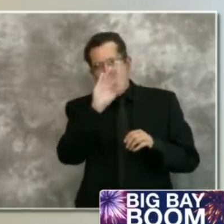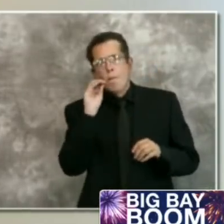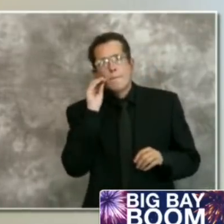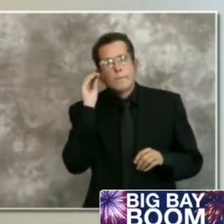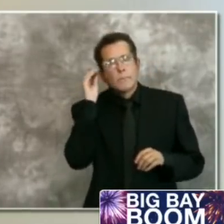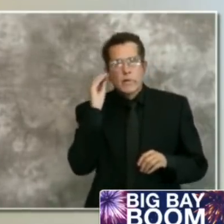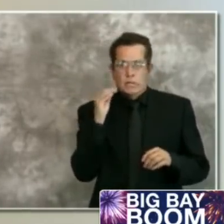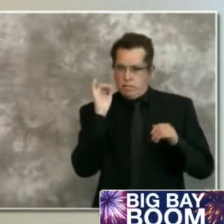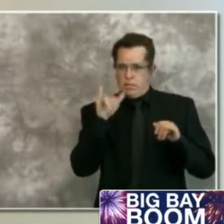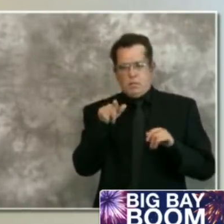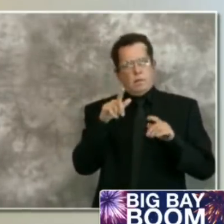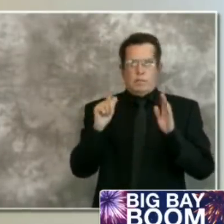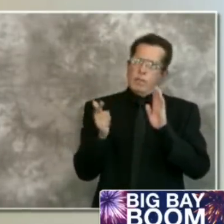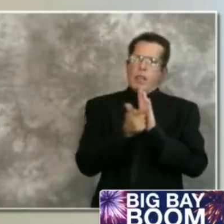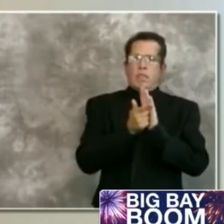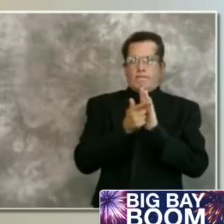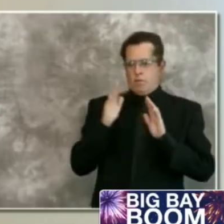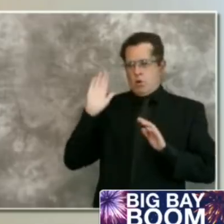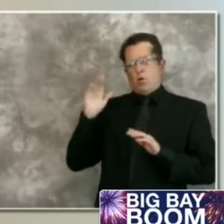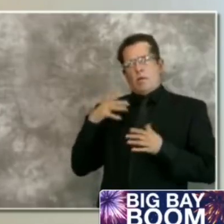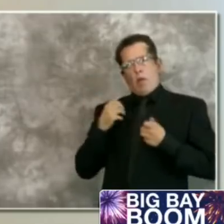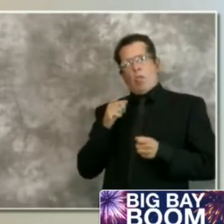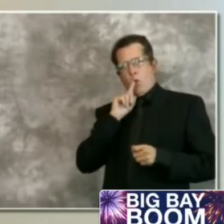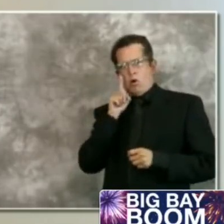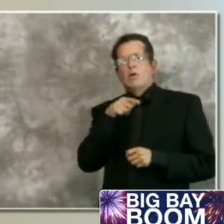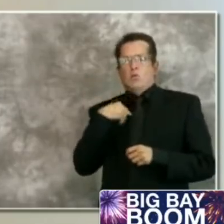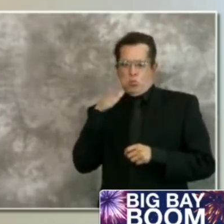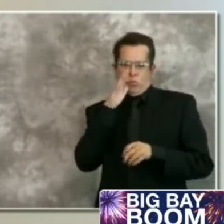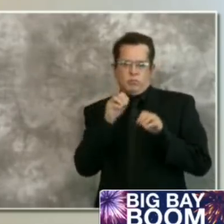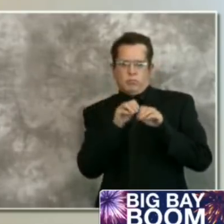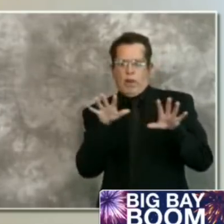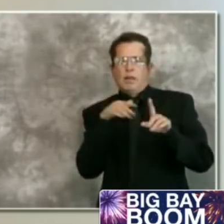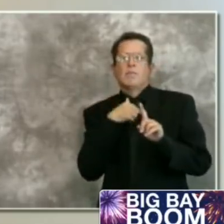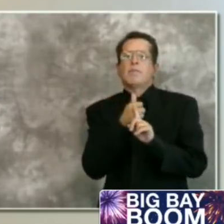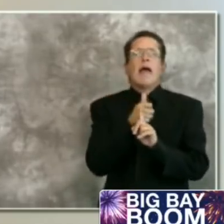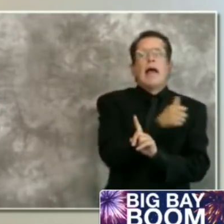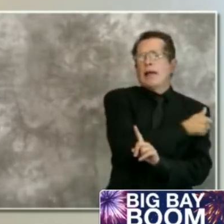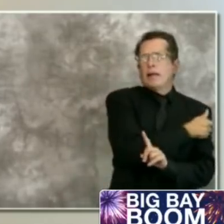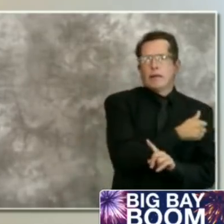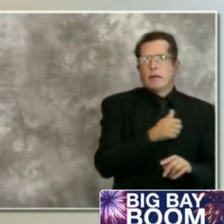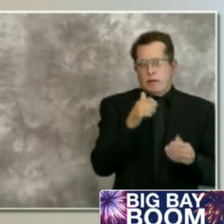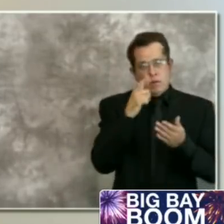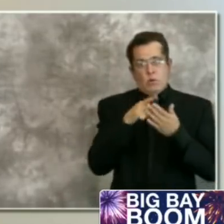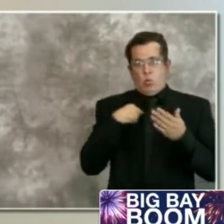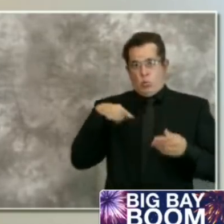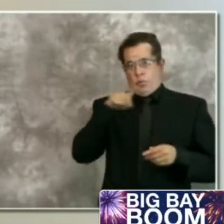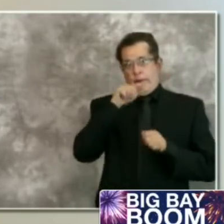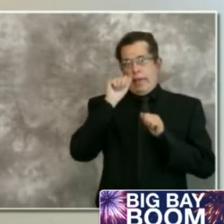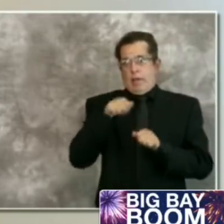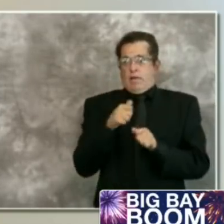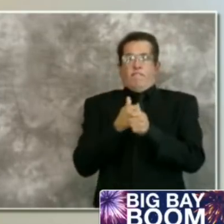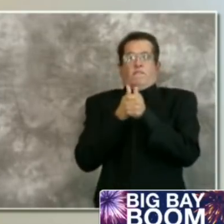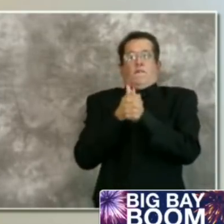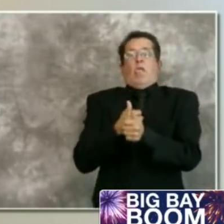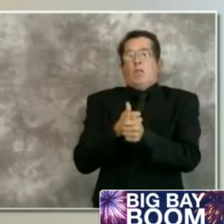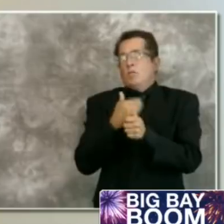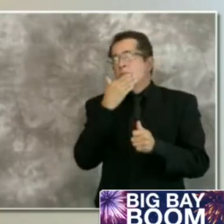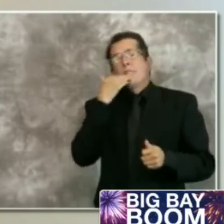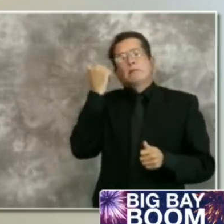RESIDENTS. WE HAVE BEEN A NUMBER OF OUTBREAKS. I INDIVIDUALS HAVING PARTIES AT ALL AND THAT IS NOT ONLY CAN THE PUBLIC HELP WORD THAT IT